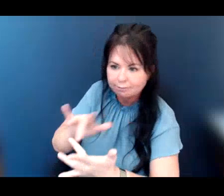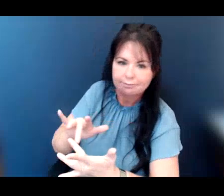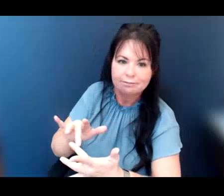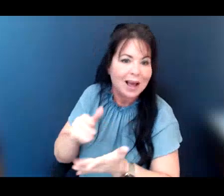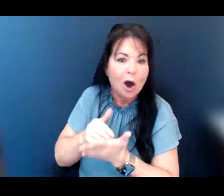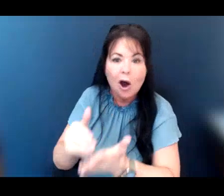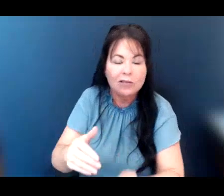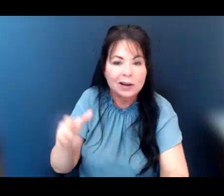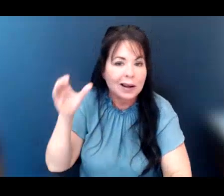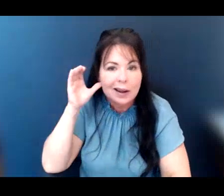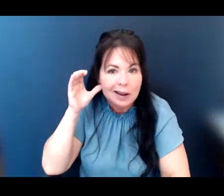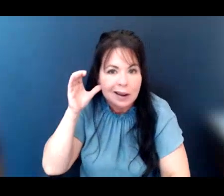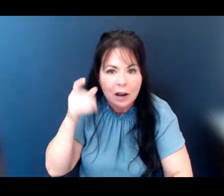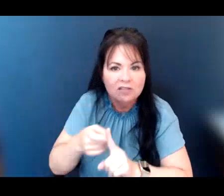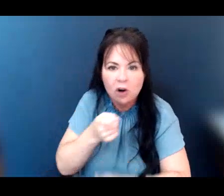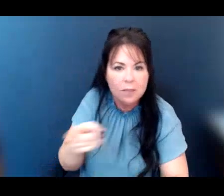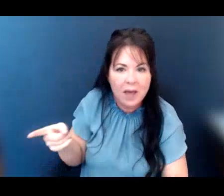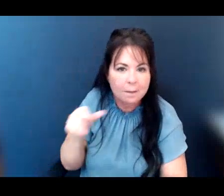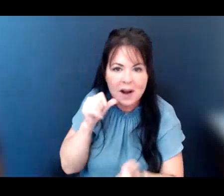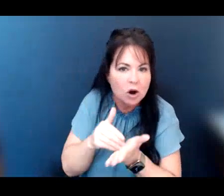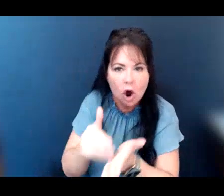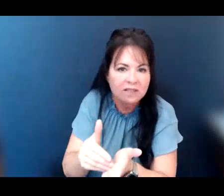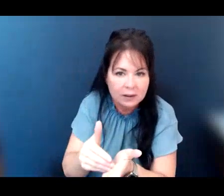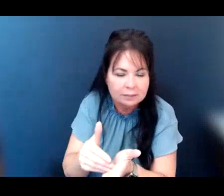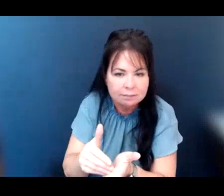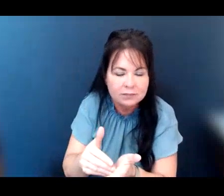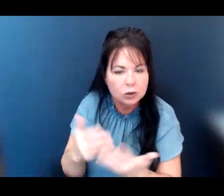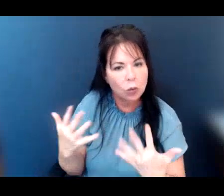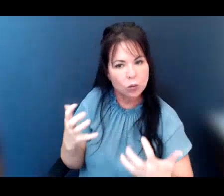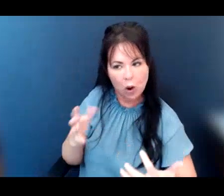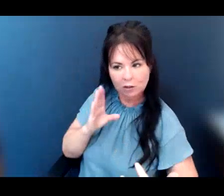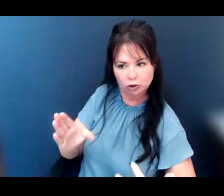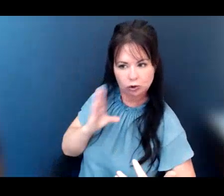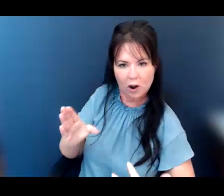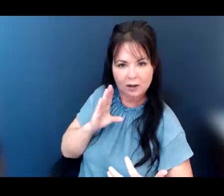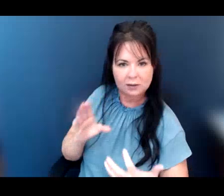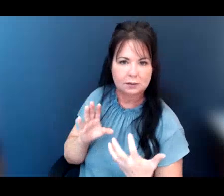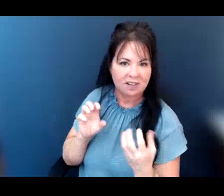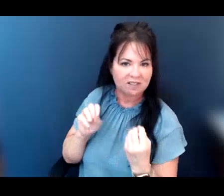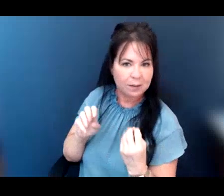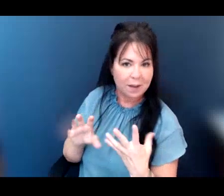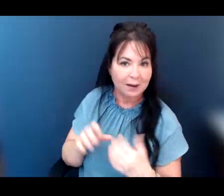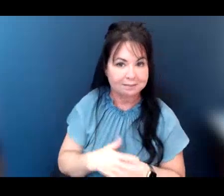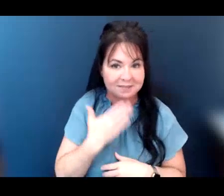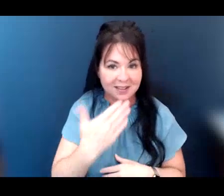to get that direct feedback. Thanks.